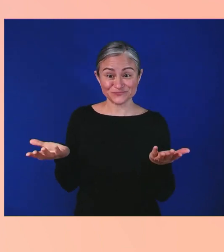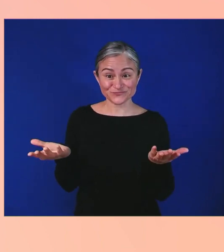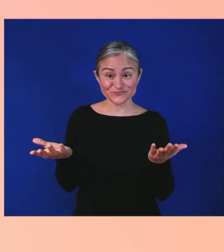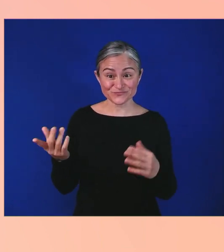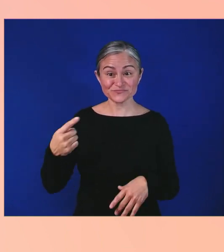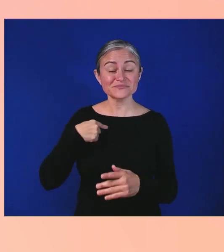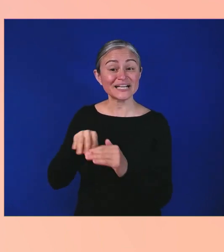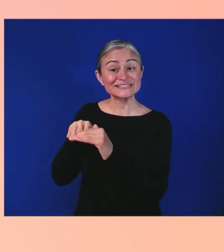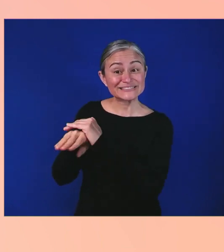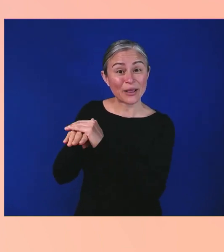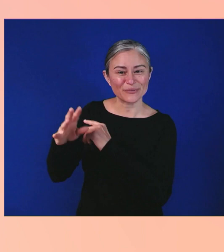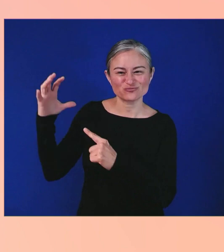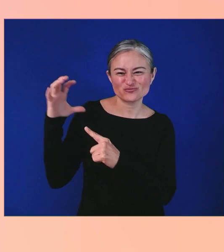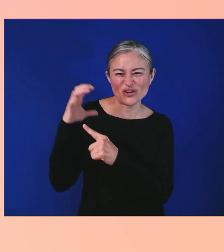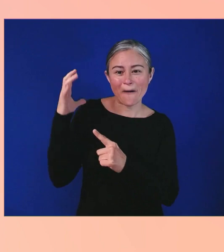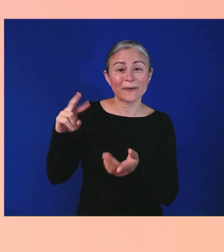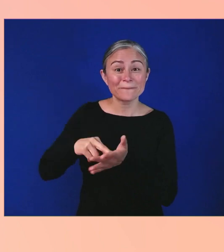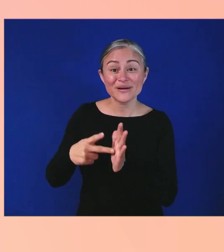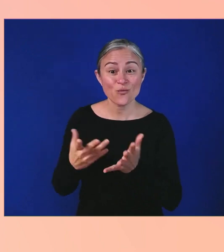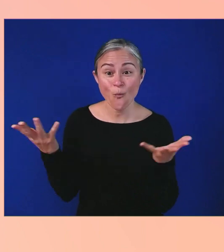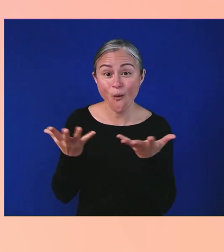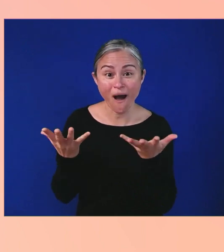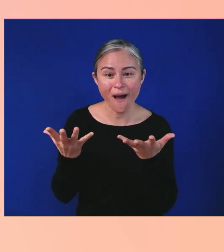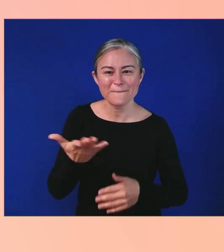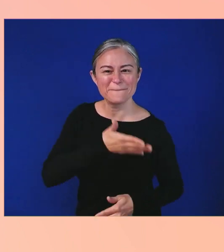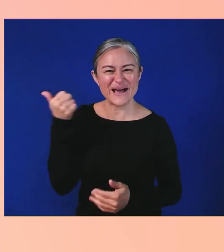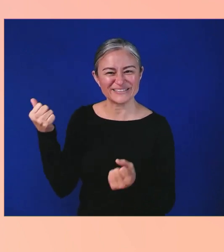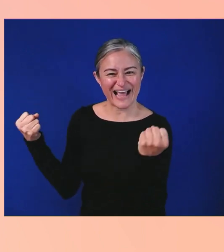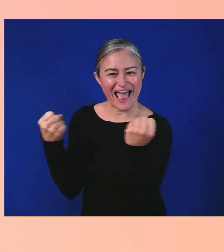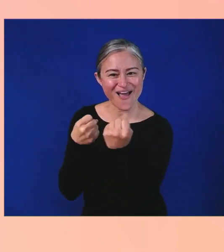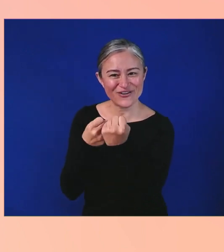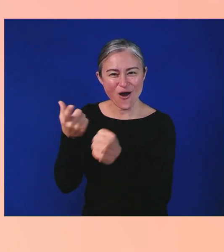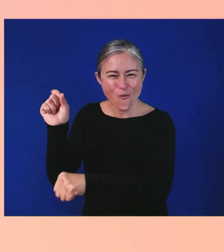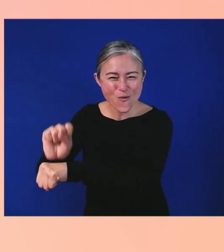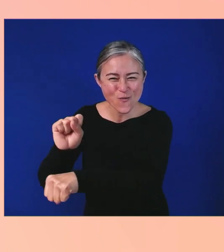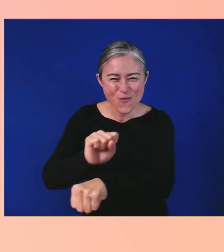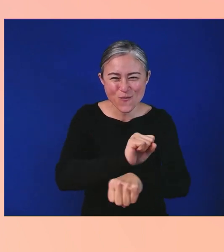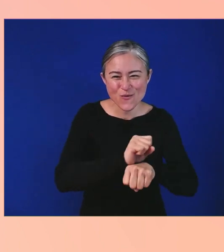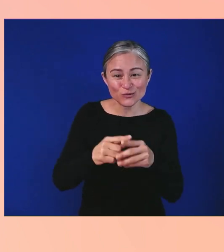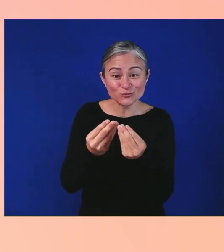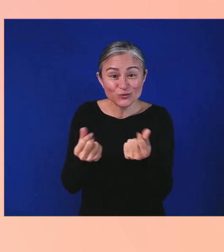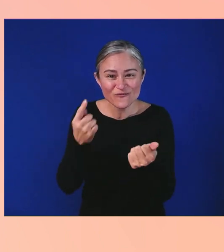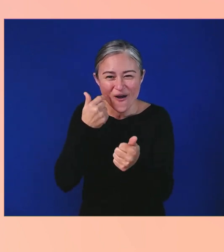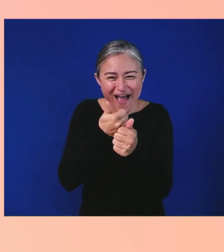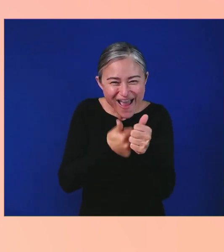solutions that can empower everybody on the planet to achieve more. If I had the power to